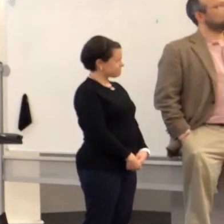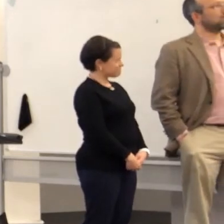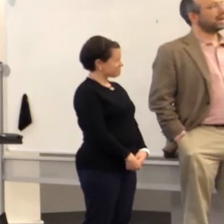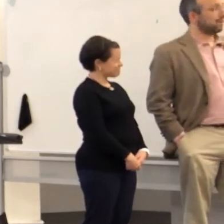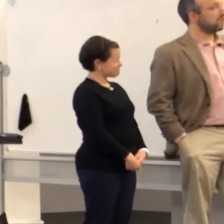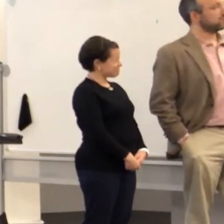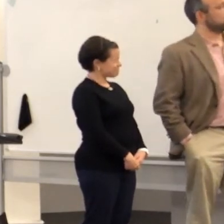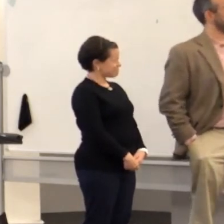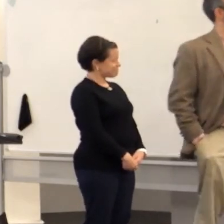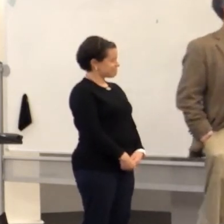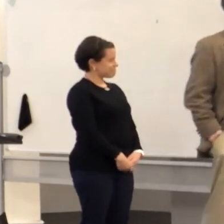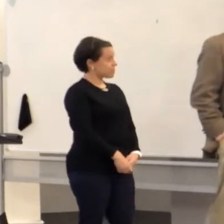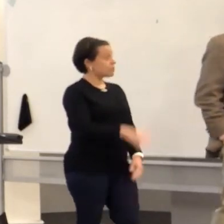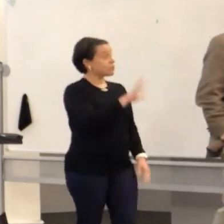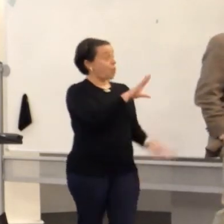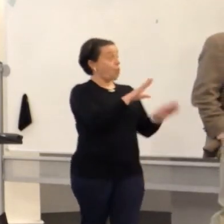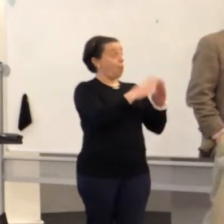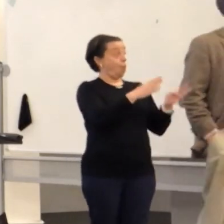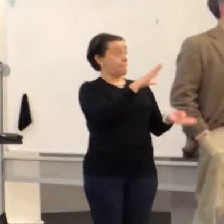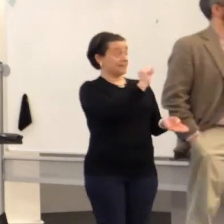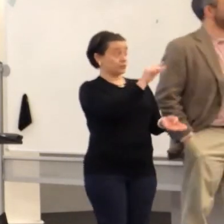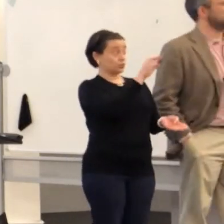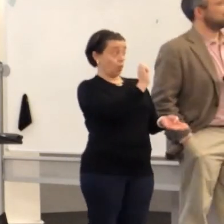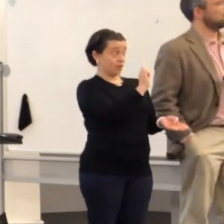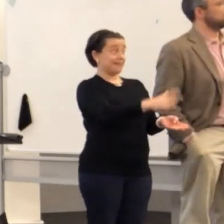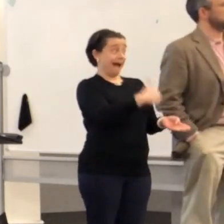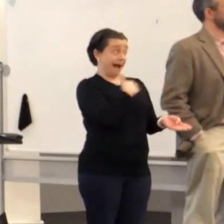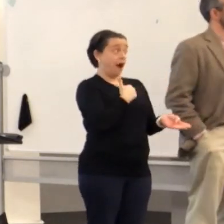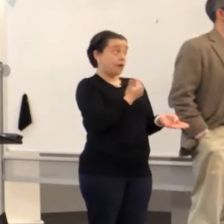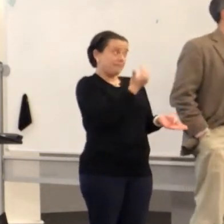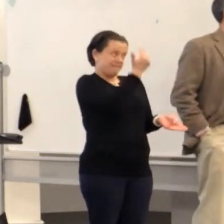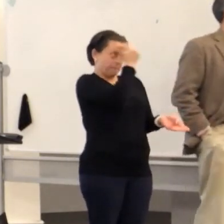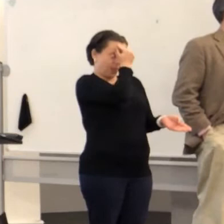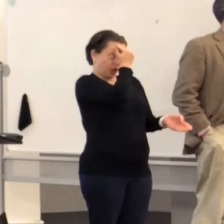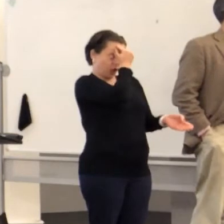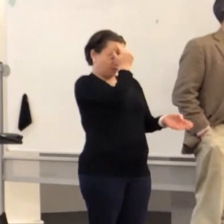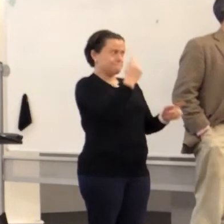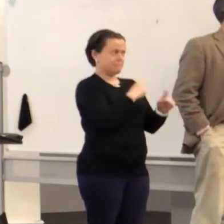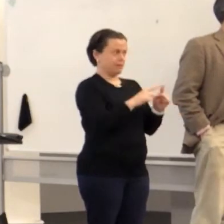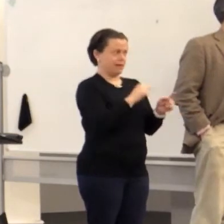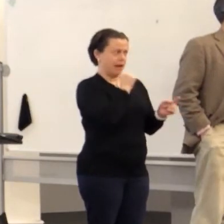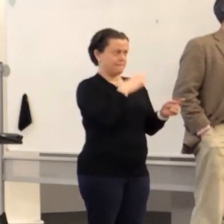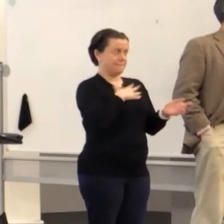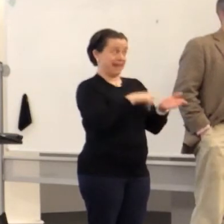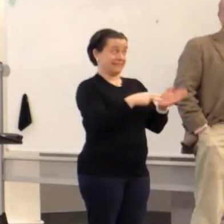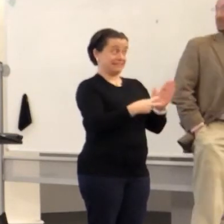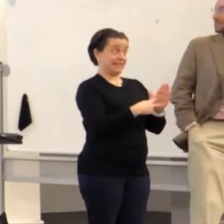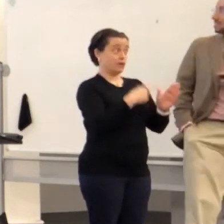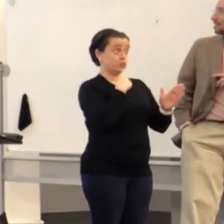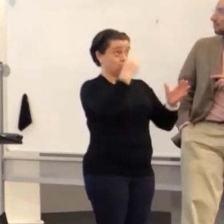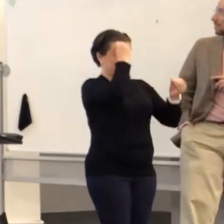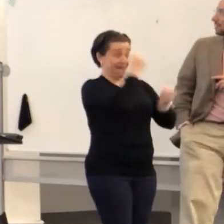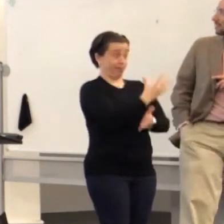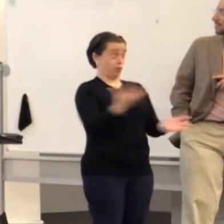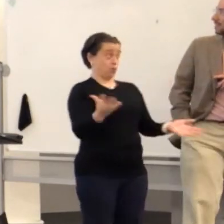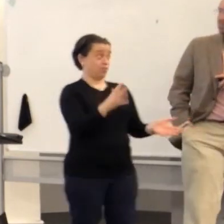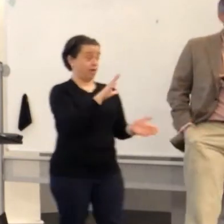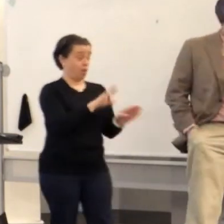[Robert] I am familiar with open source. I didn't intend to say that open source can't be patented, is there something else?